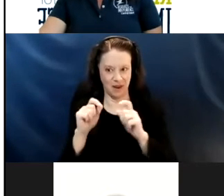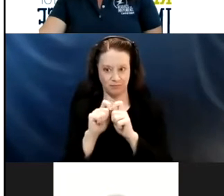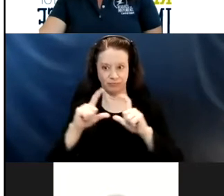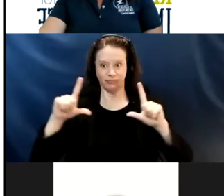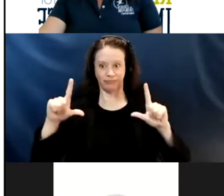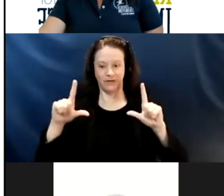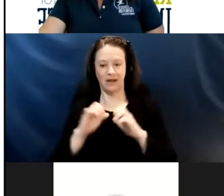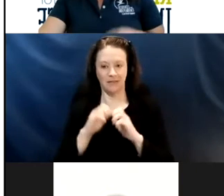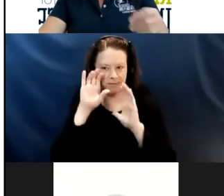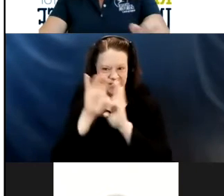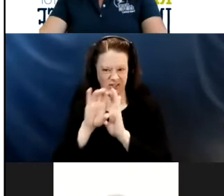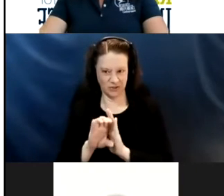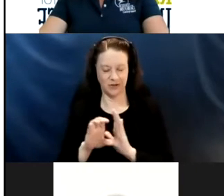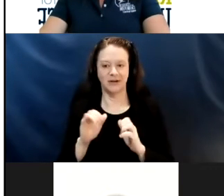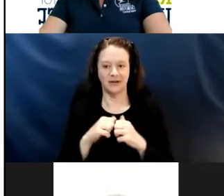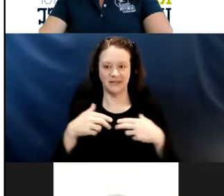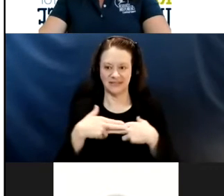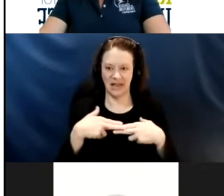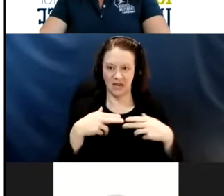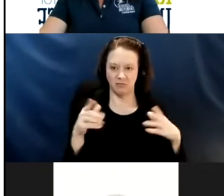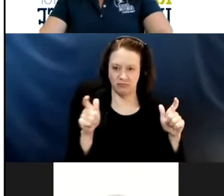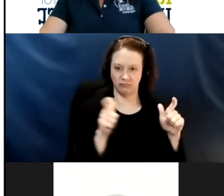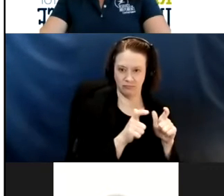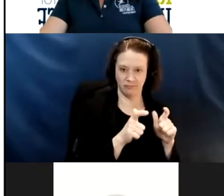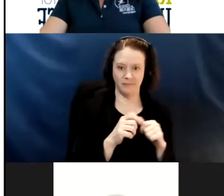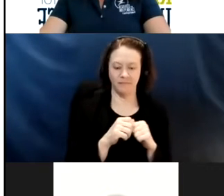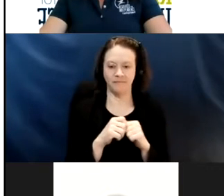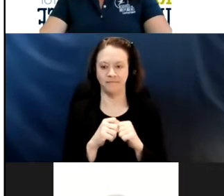And that'll make the slide smaller and Tammy and Michael and Tanesha bigger.